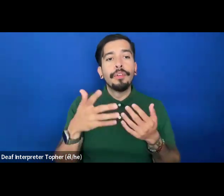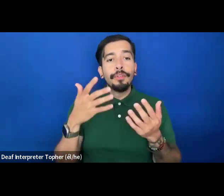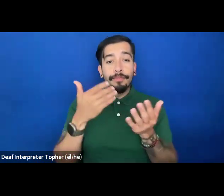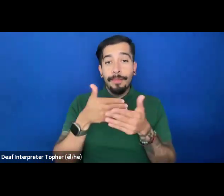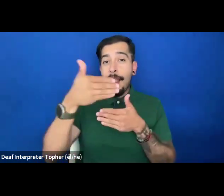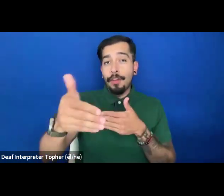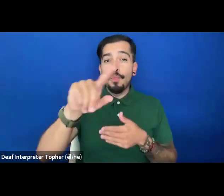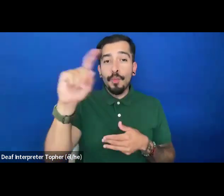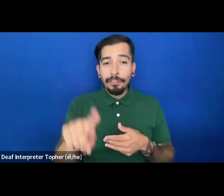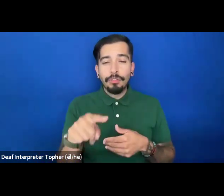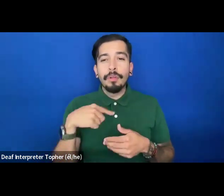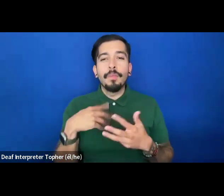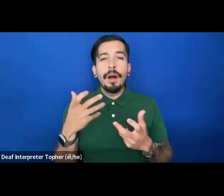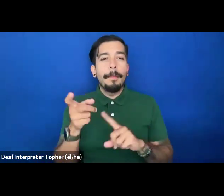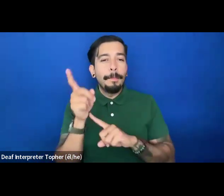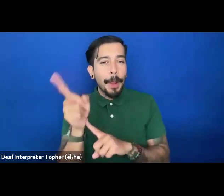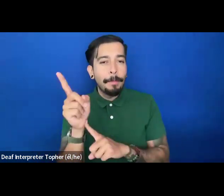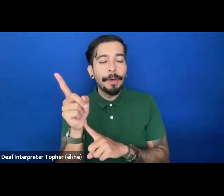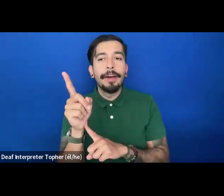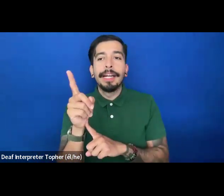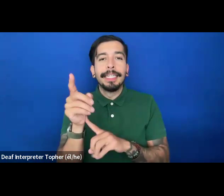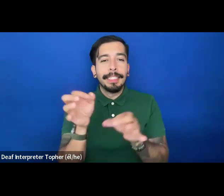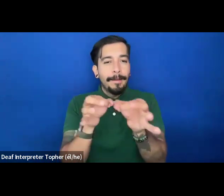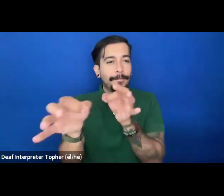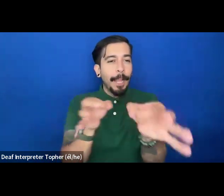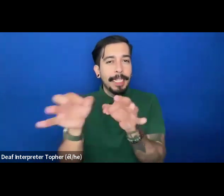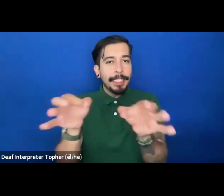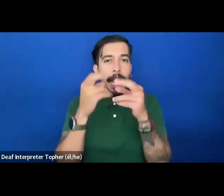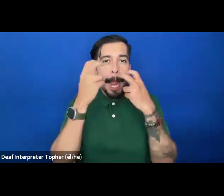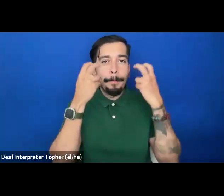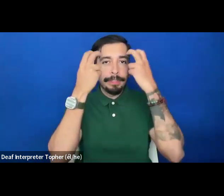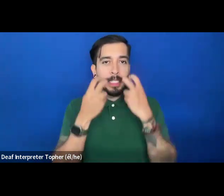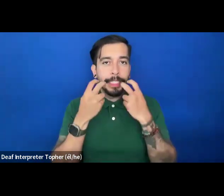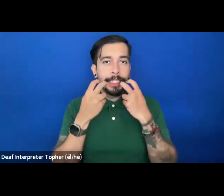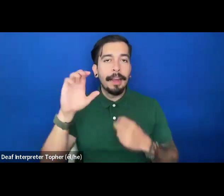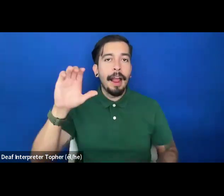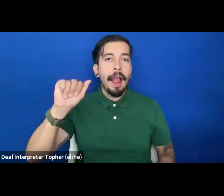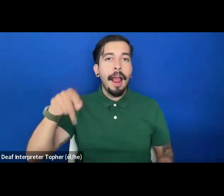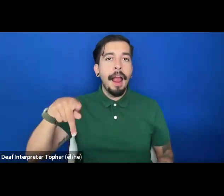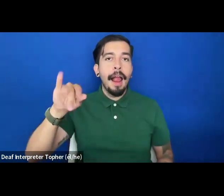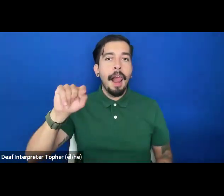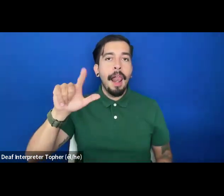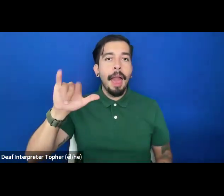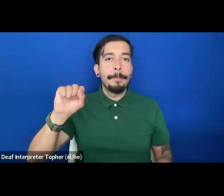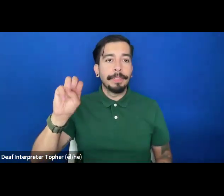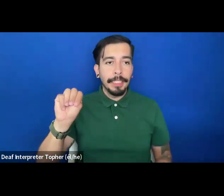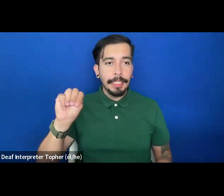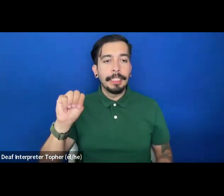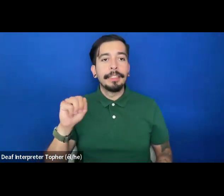a little bit, um, because it's at the heart of many of these systems.